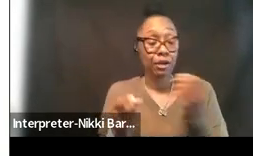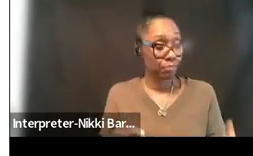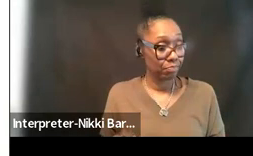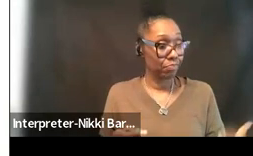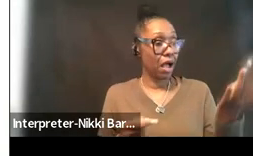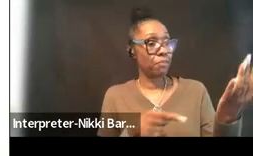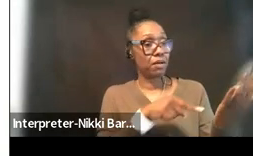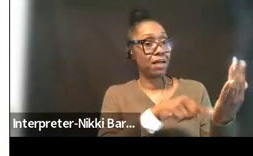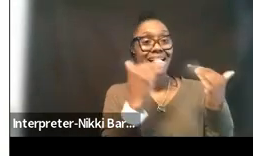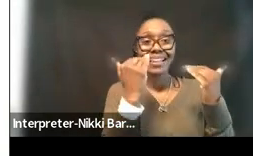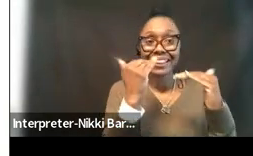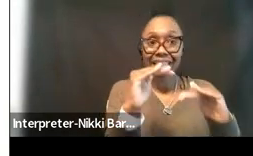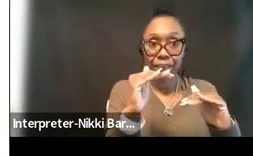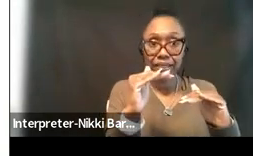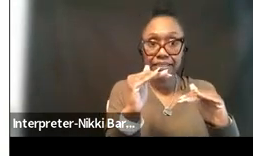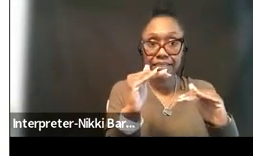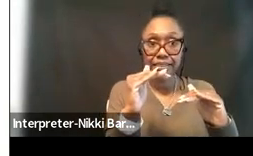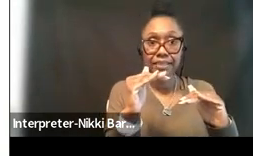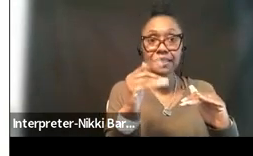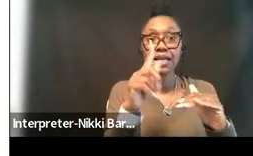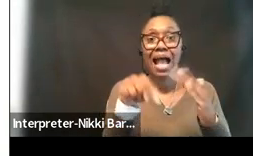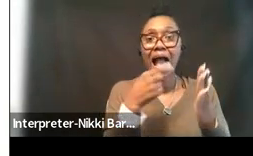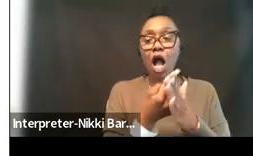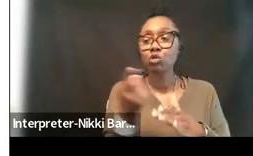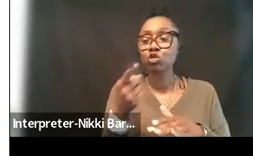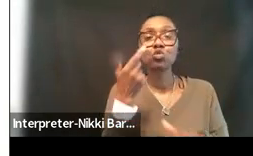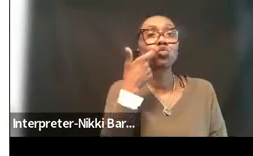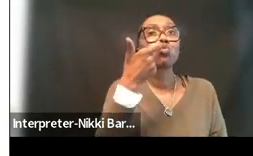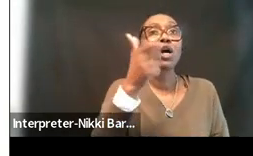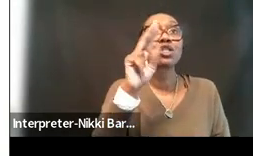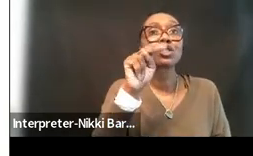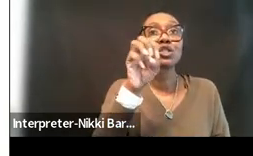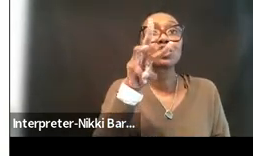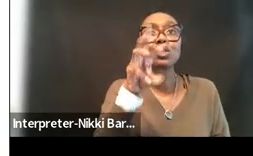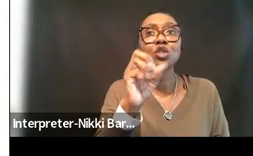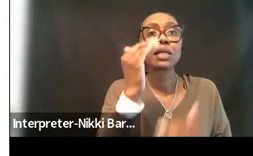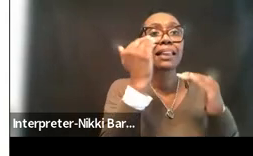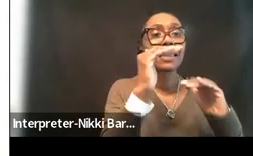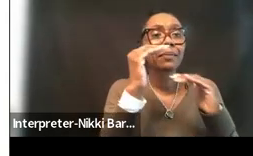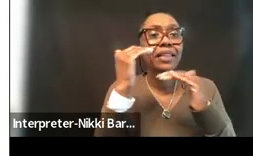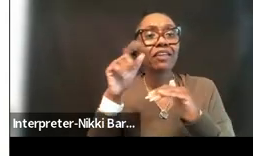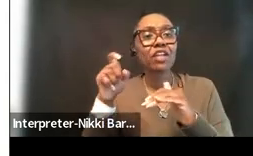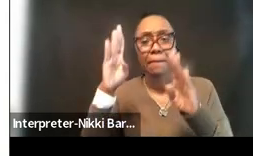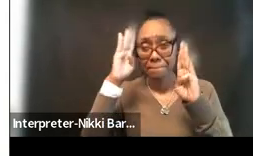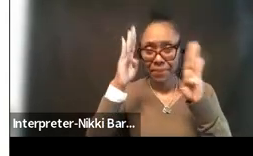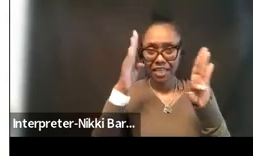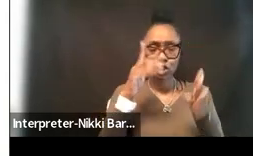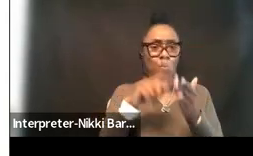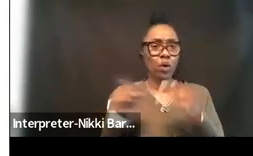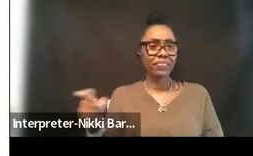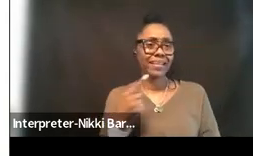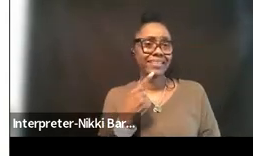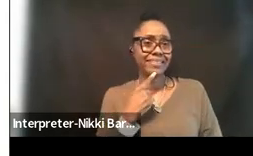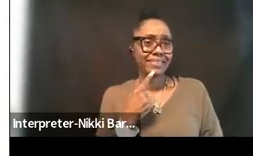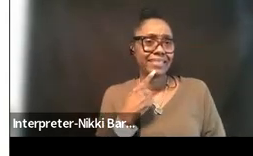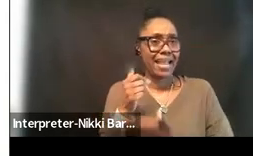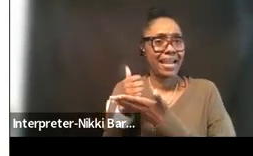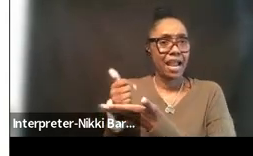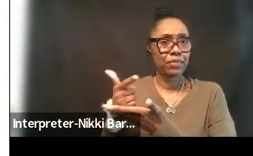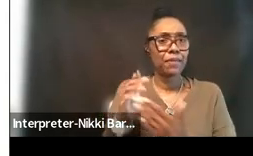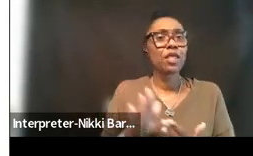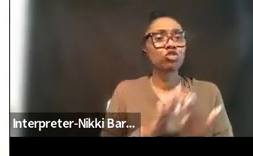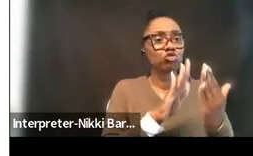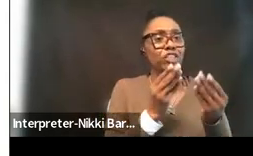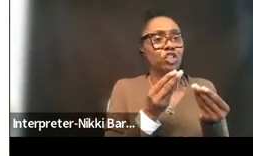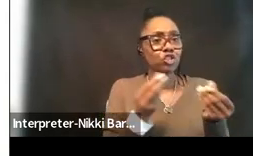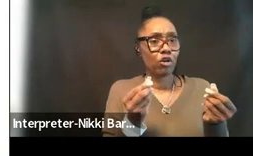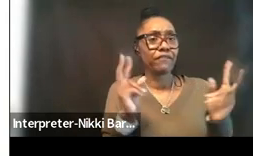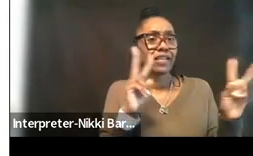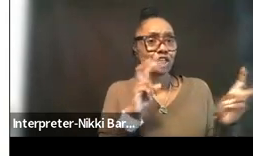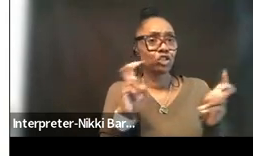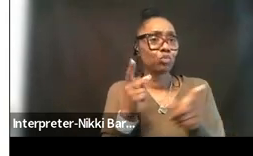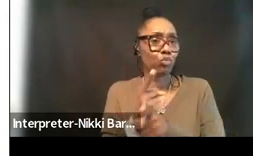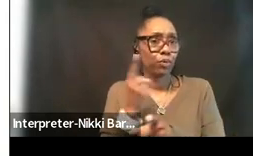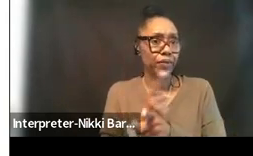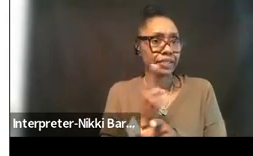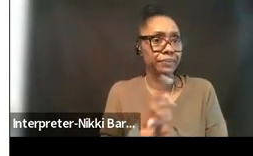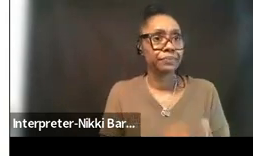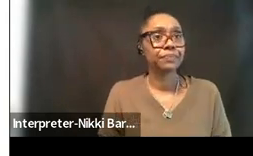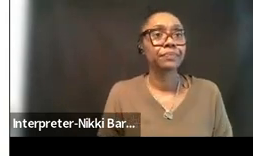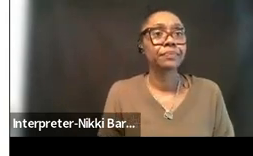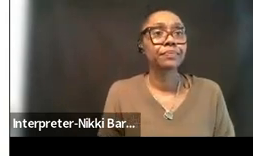Maybe limit the amount of hours that you watch the news a day. So just paying attention to what someone is telling you and helping them to address it appropriately.